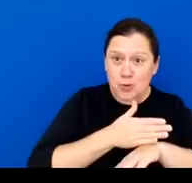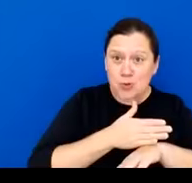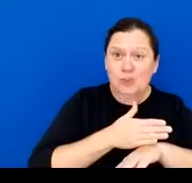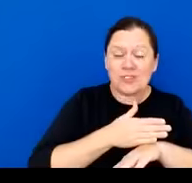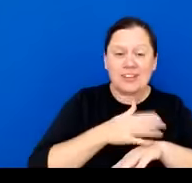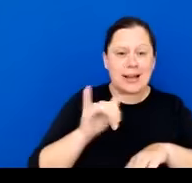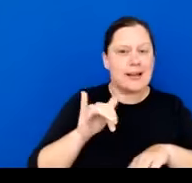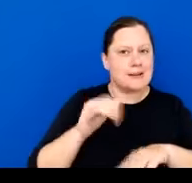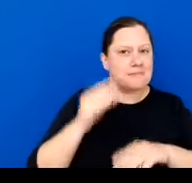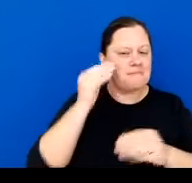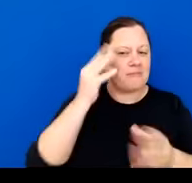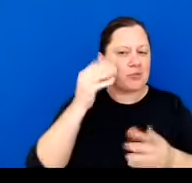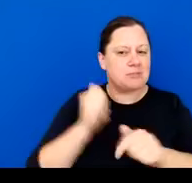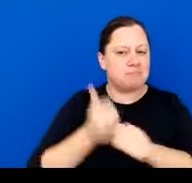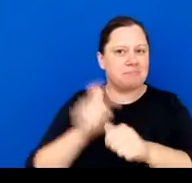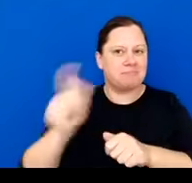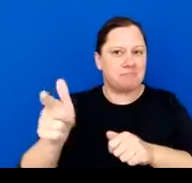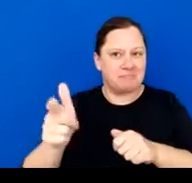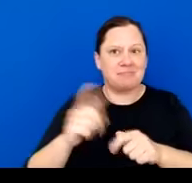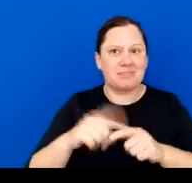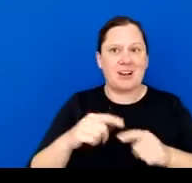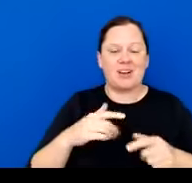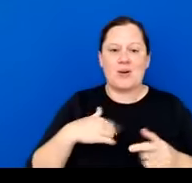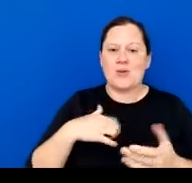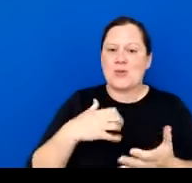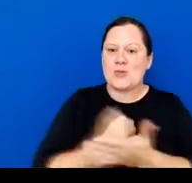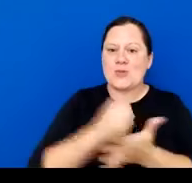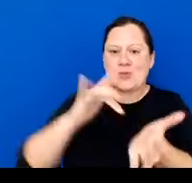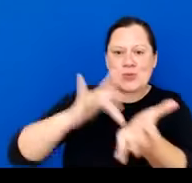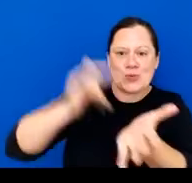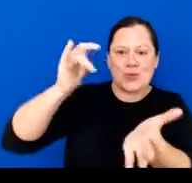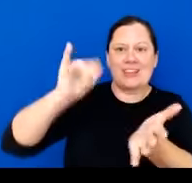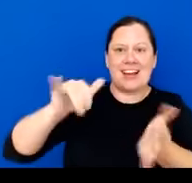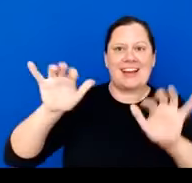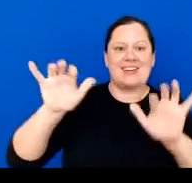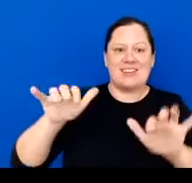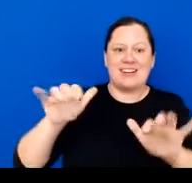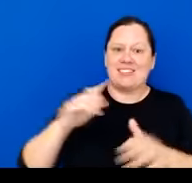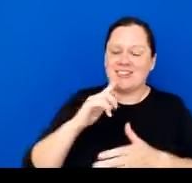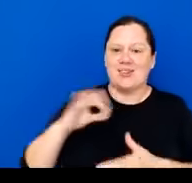coming in, so outside of that again just for uh